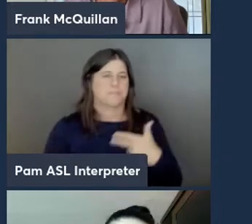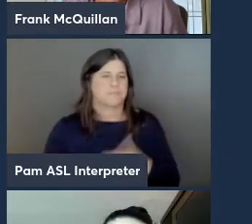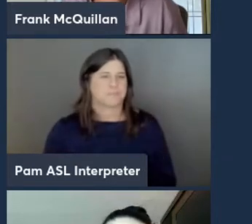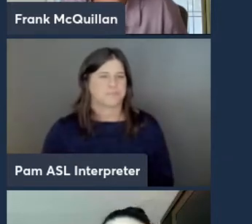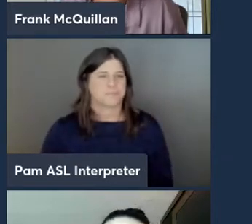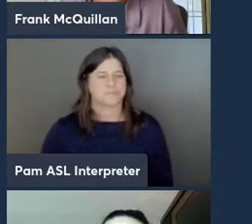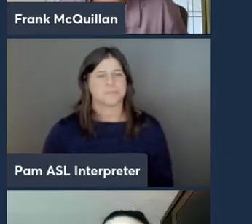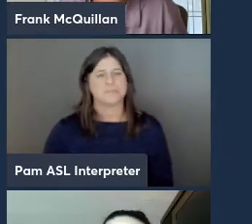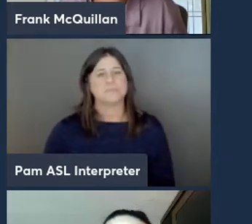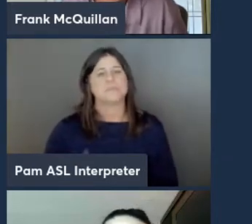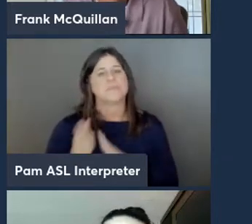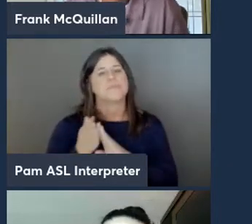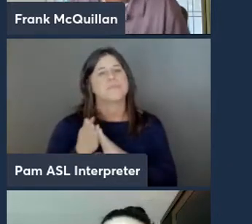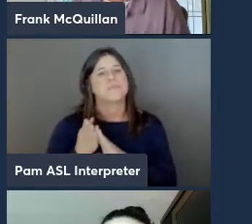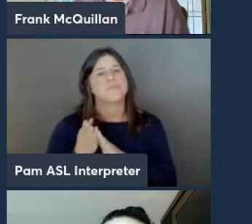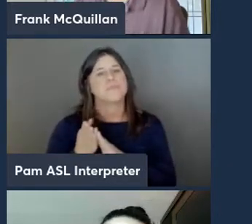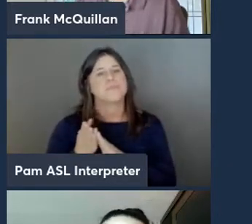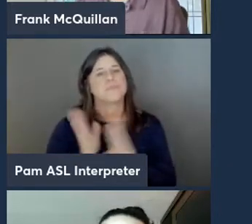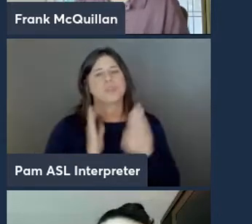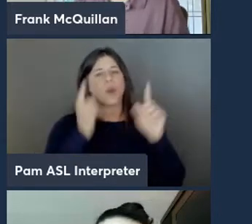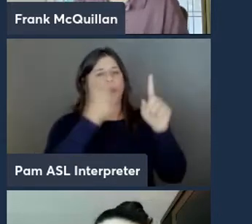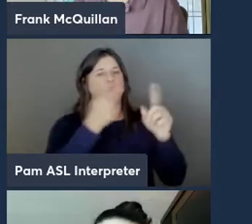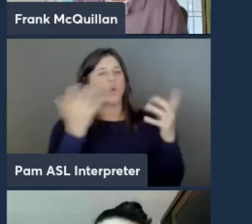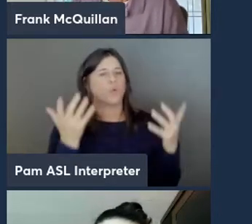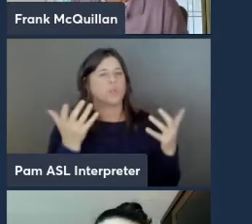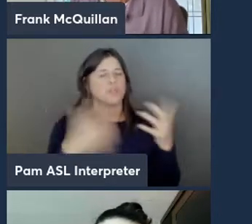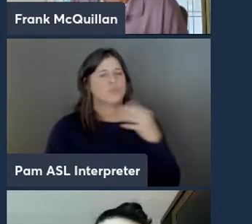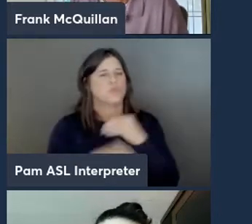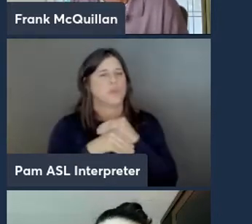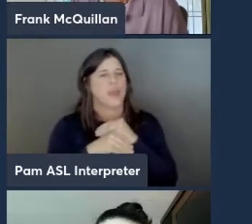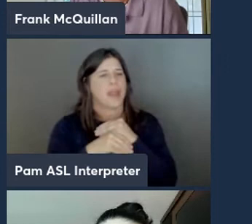Before our goal is to add the promo banner feature,